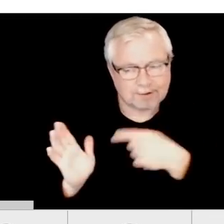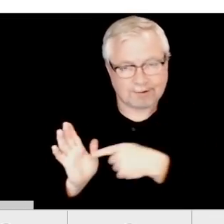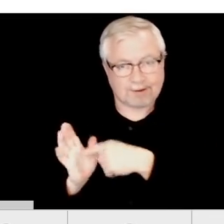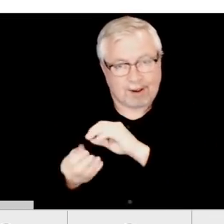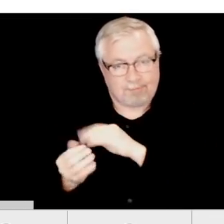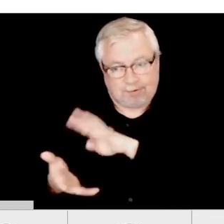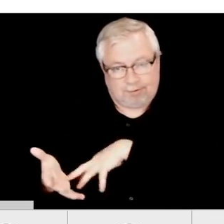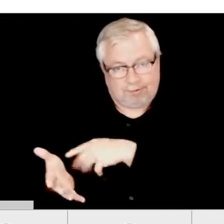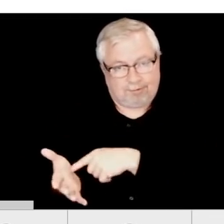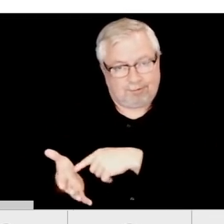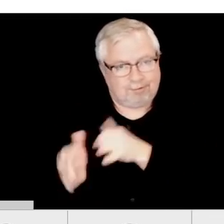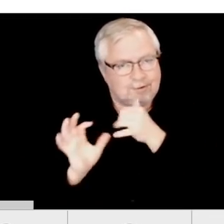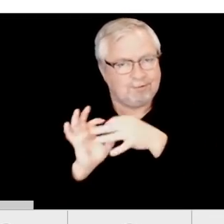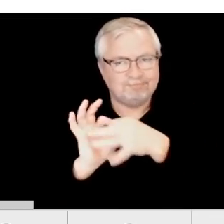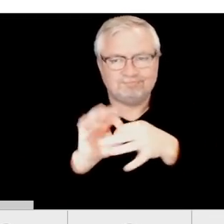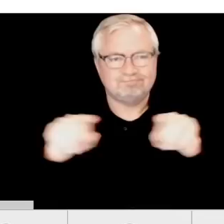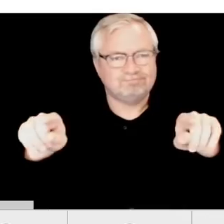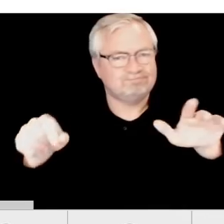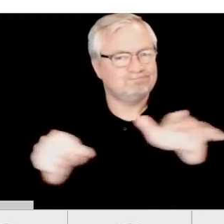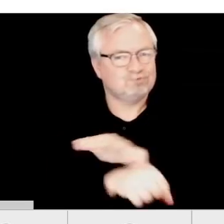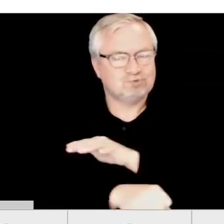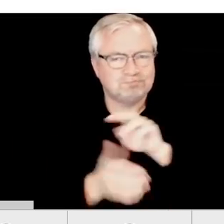what are driving them. At least not specifically.